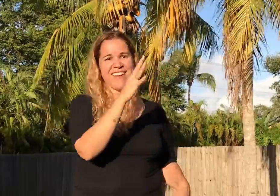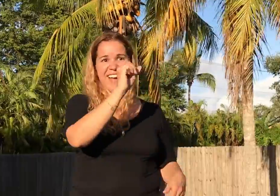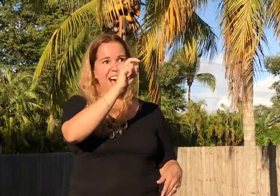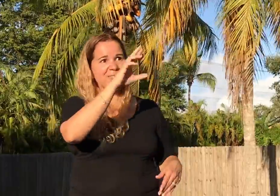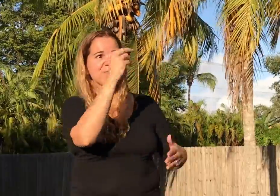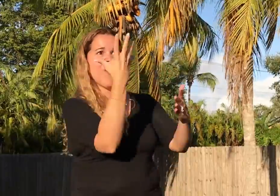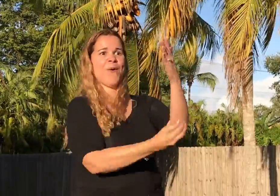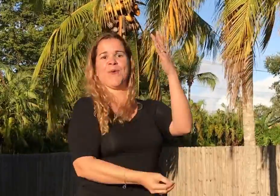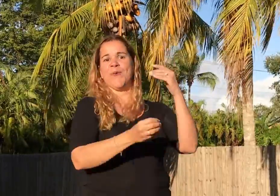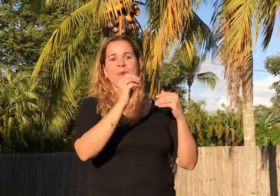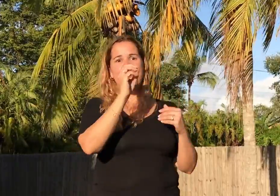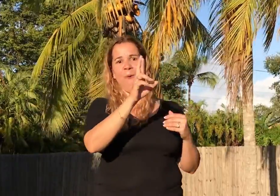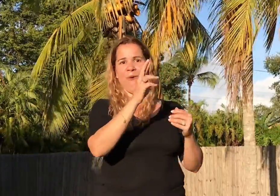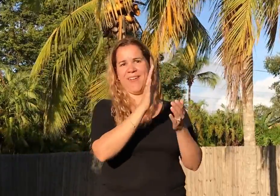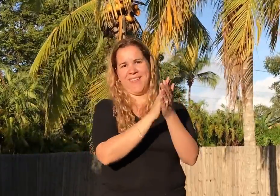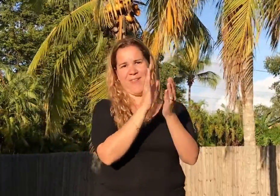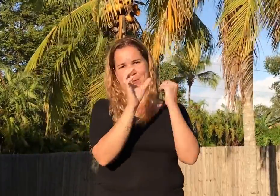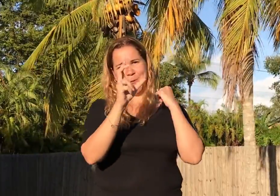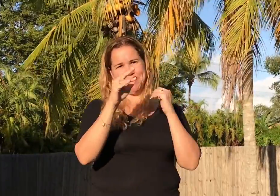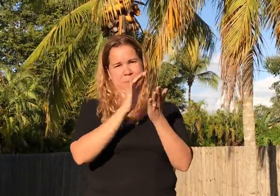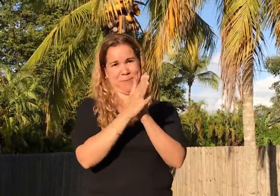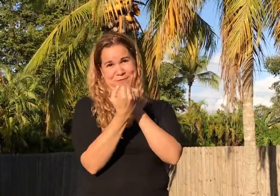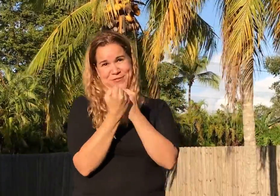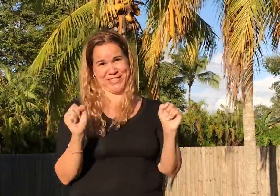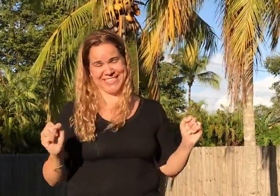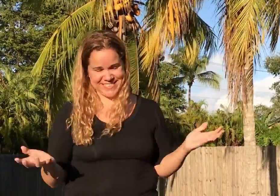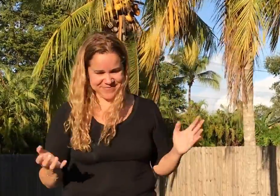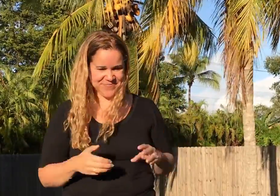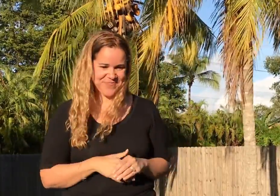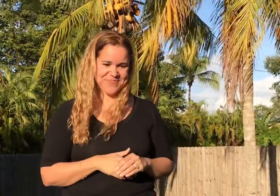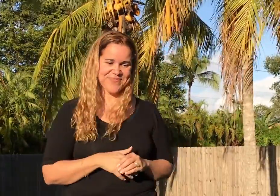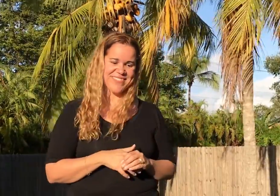To most of the world, Fidel Castro was viewed as a revolutionary leader, turned dictator.